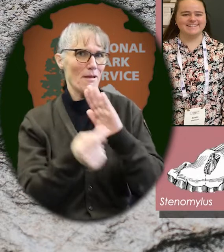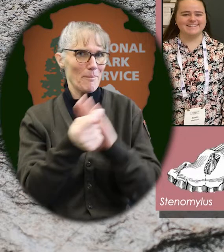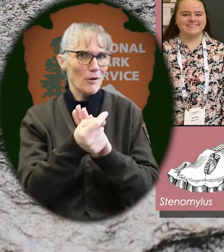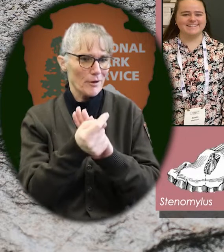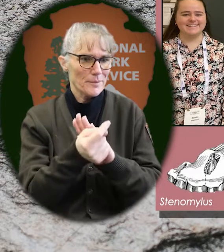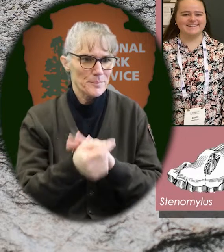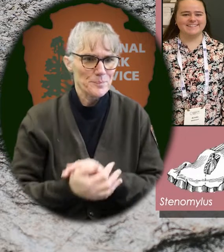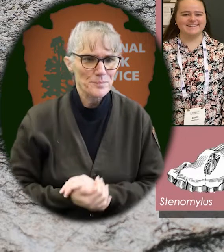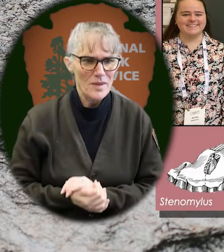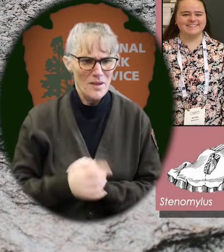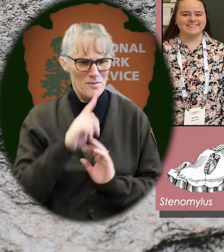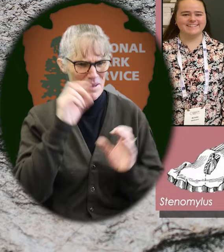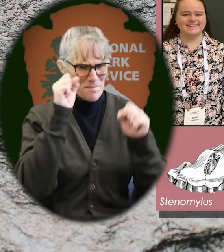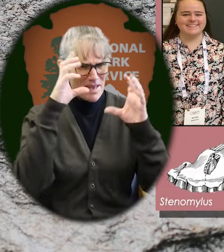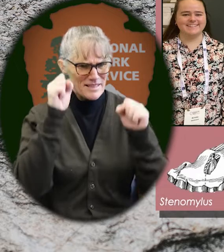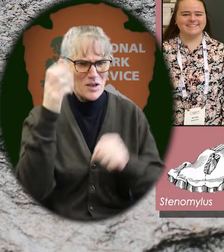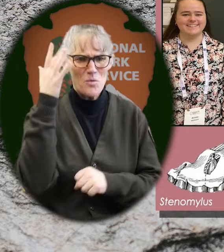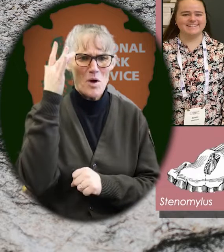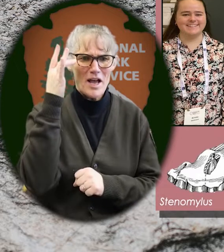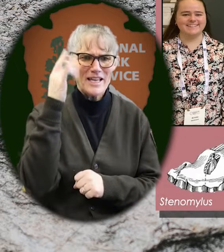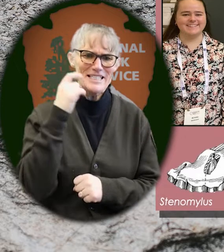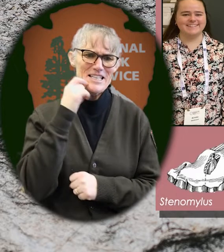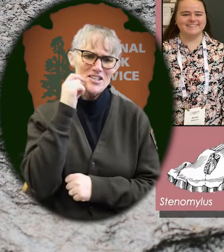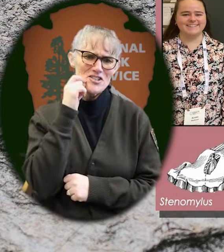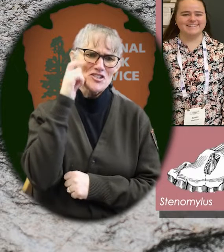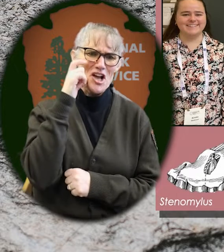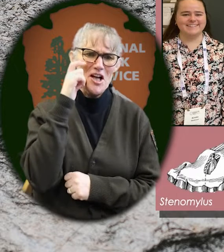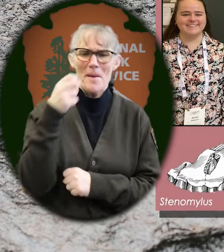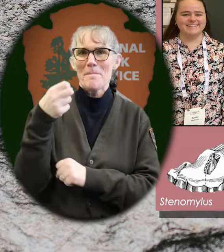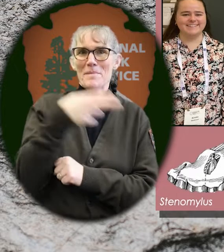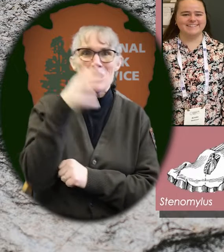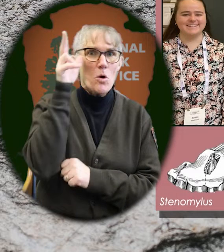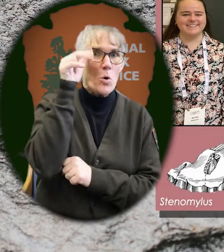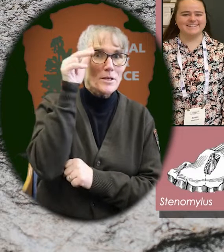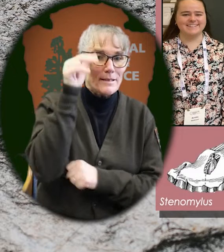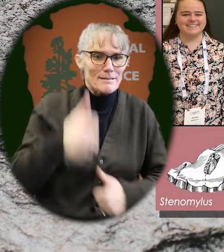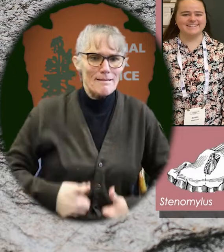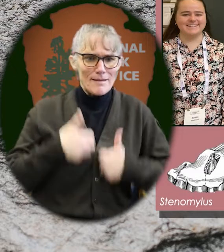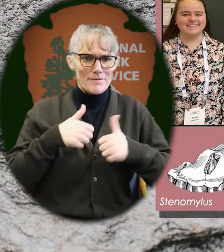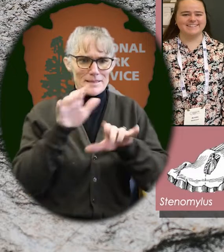uh which is striking because it means they were more hypsodont than the horses that they lived alongside like Merychippus.